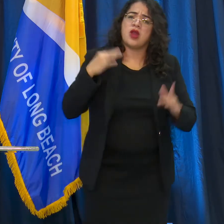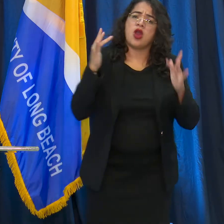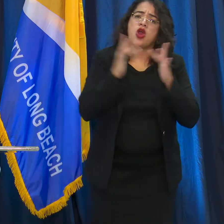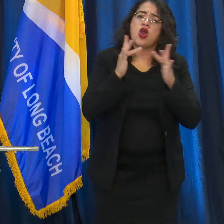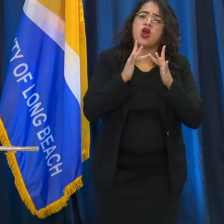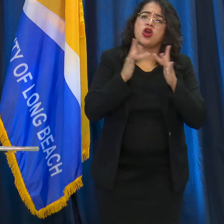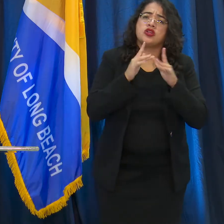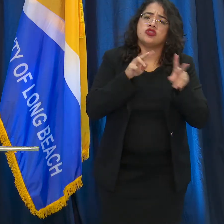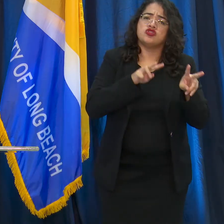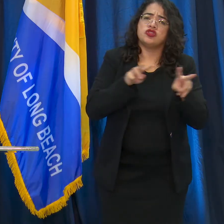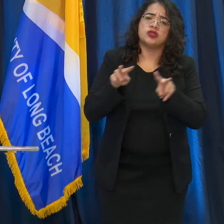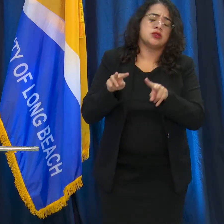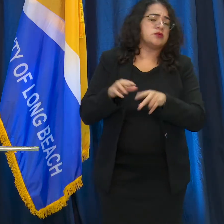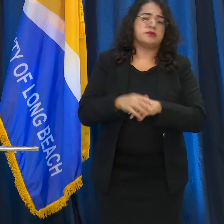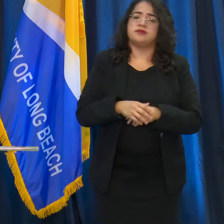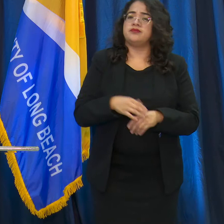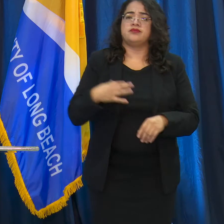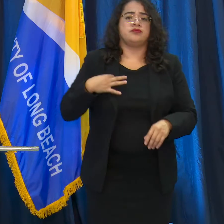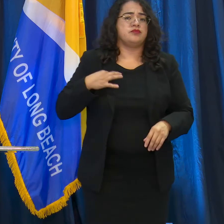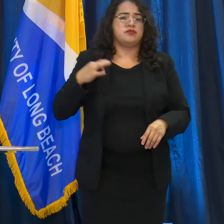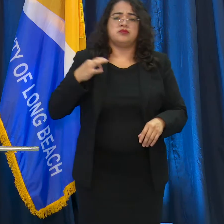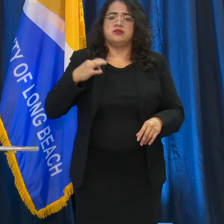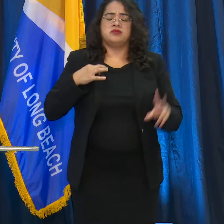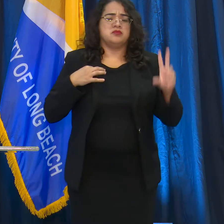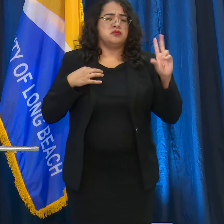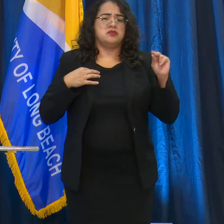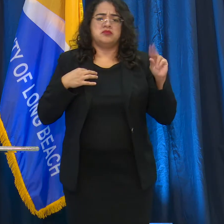We are not looking for volunteer contract tracers at this time. We have a